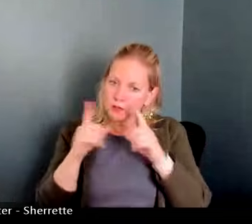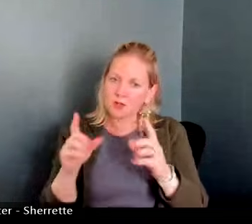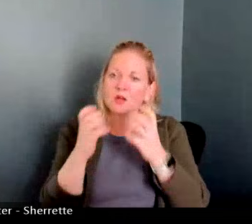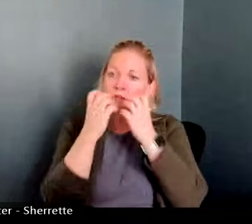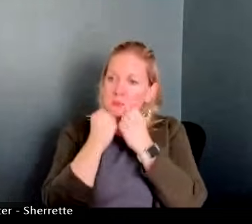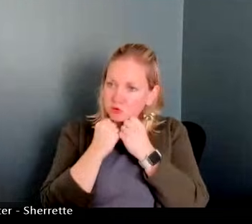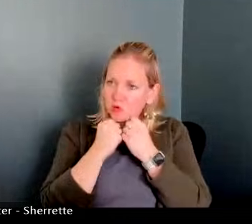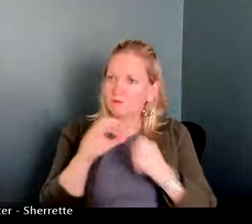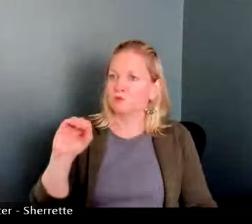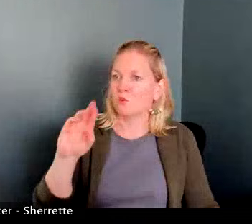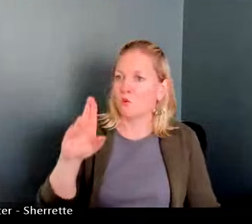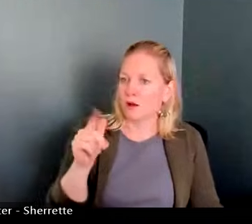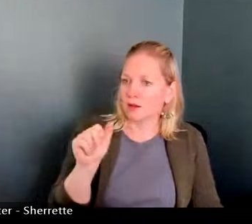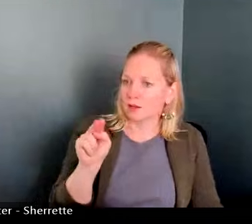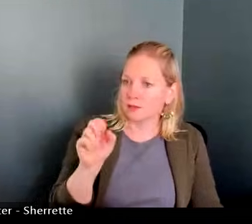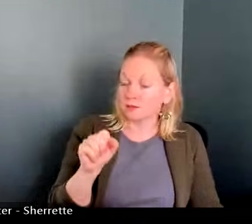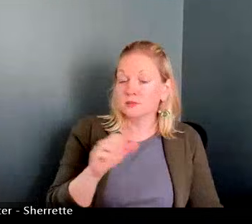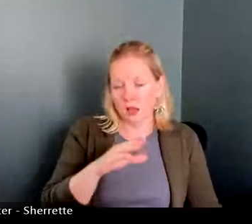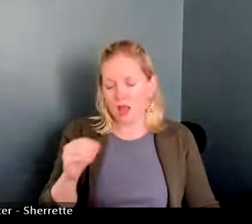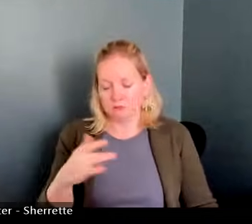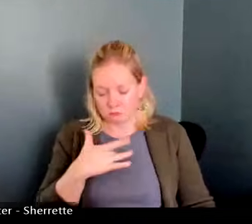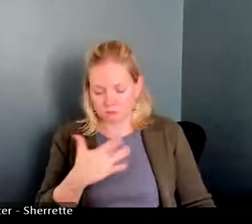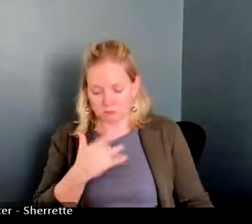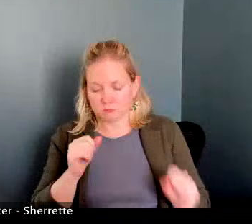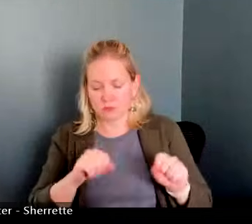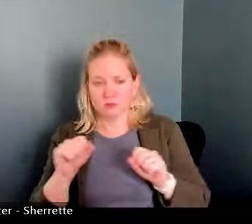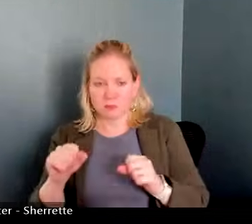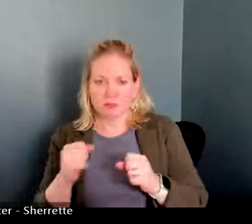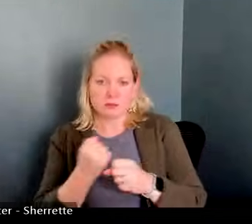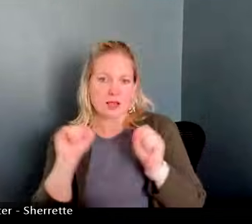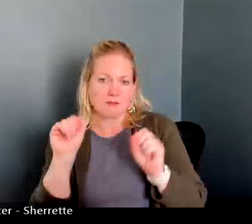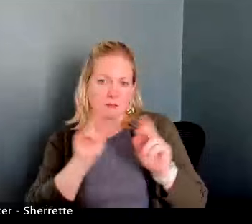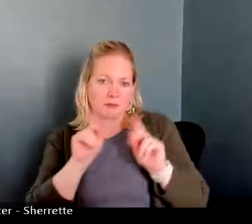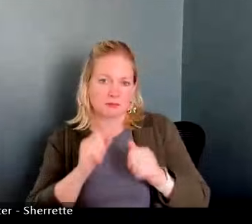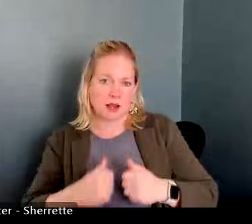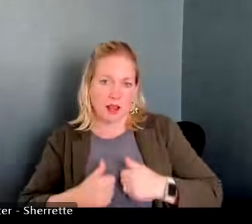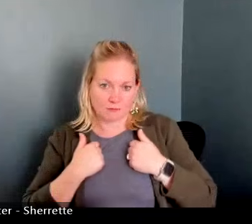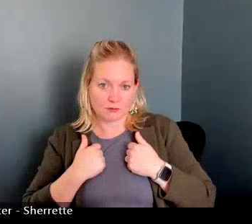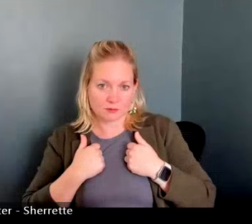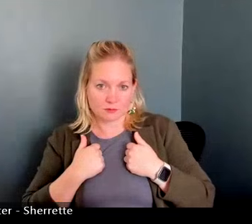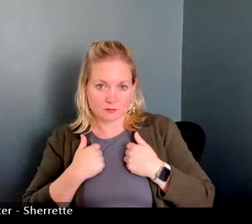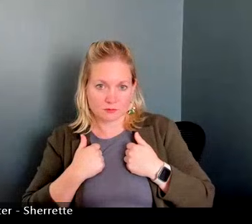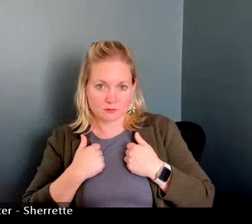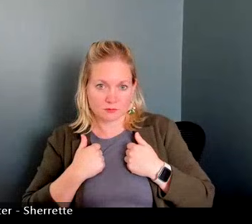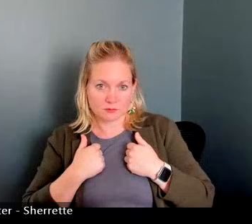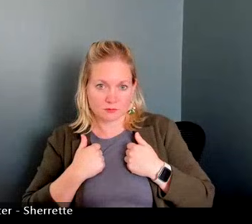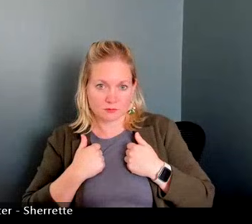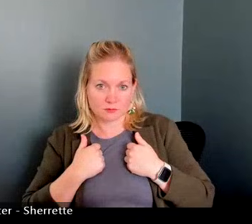lives. And so, now that's been tacked on pretty much to the whole approval process for these